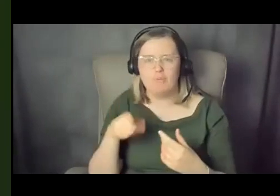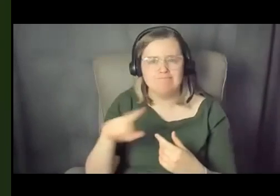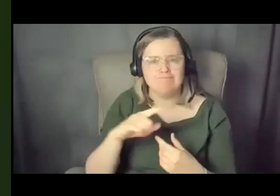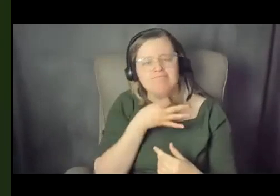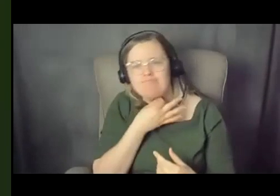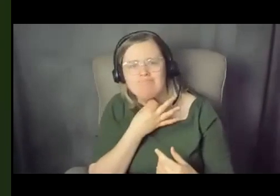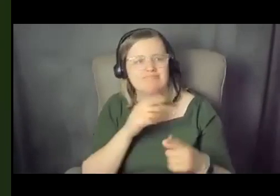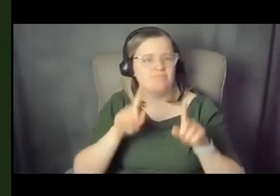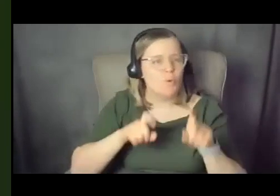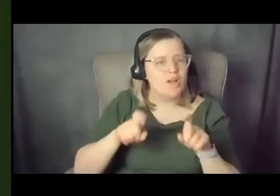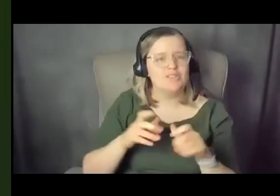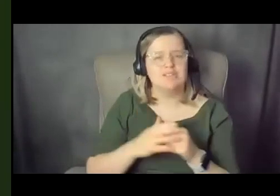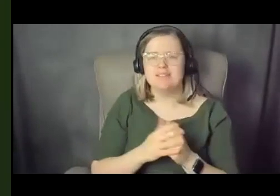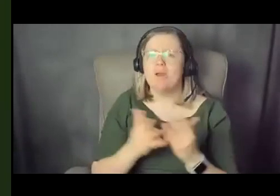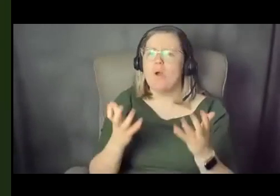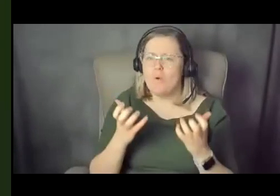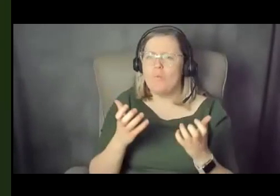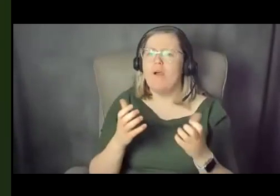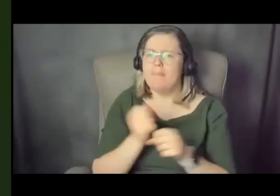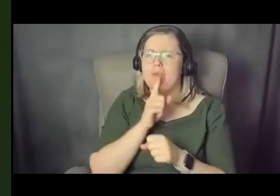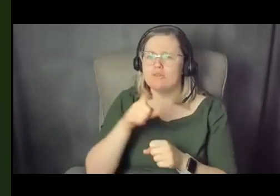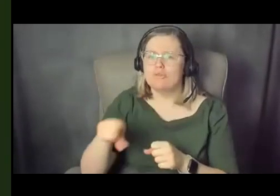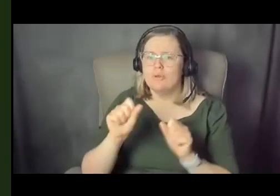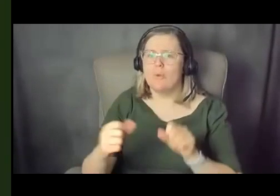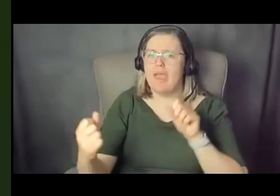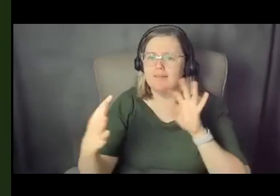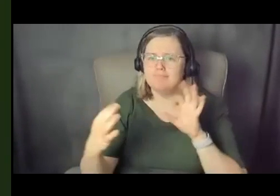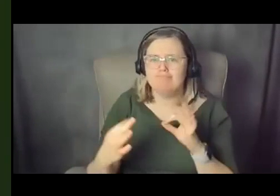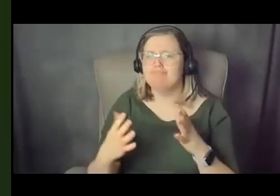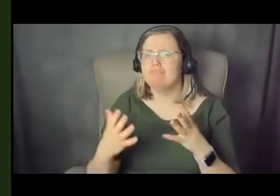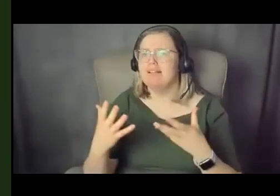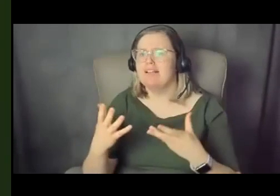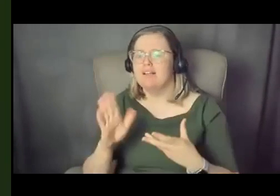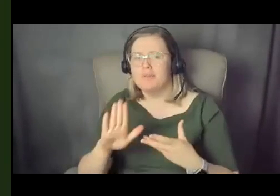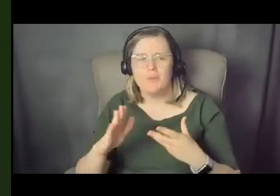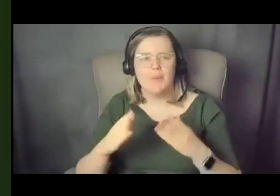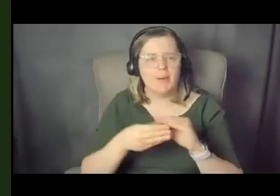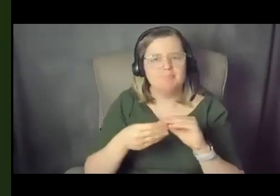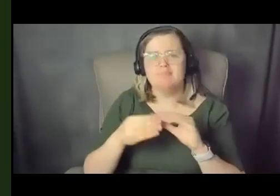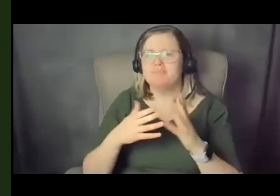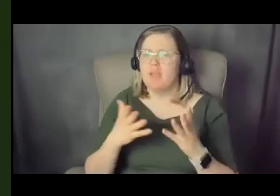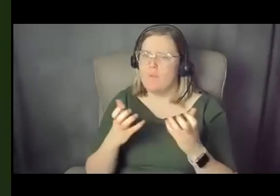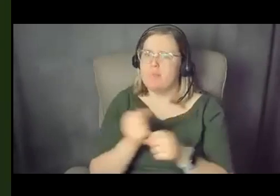our team wants to make sure you have the information you need to understand this project and to participate.